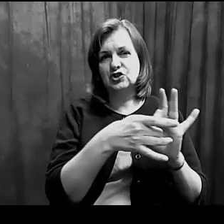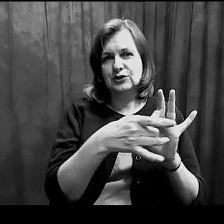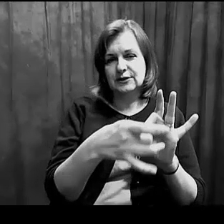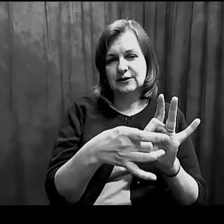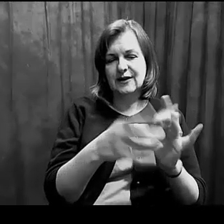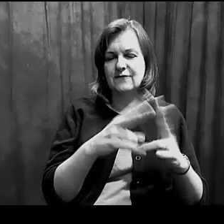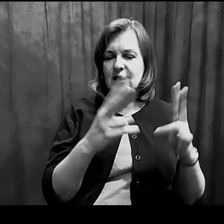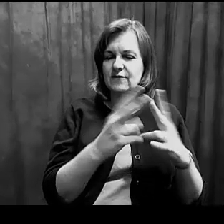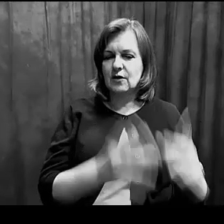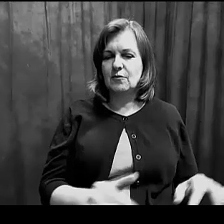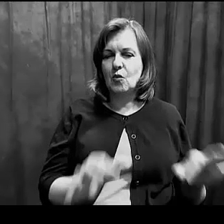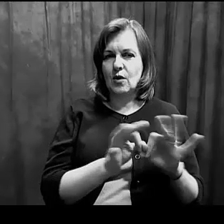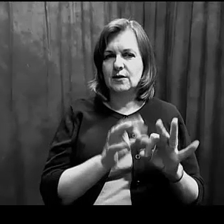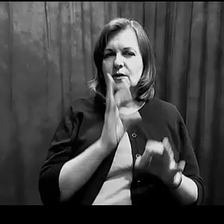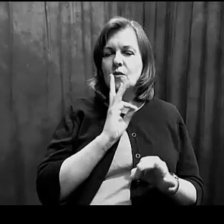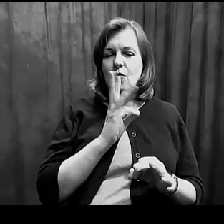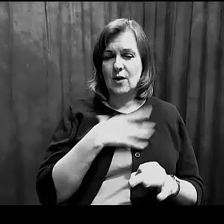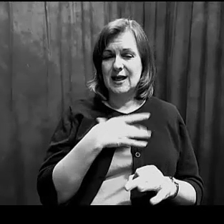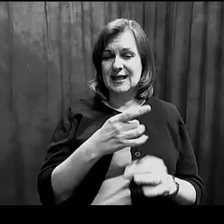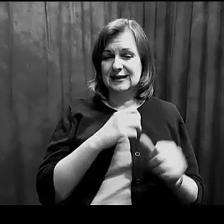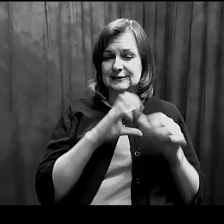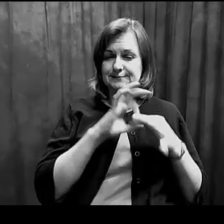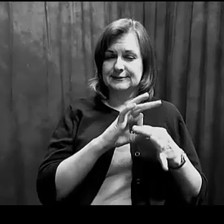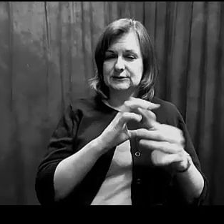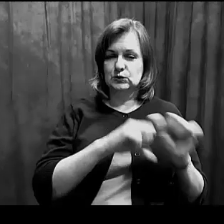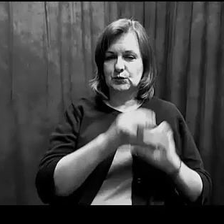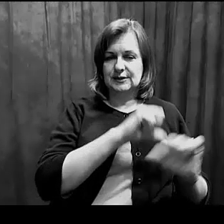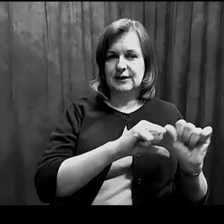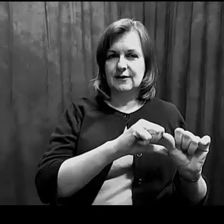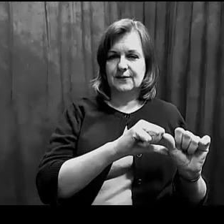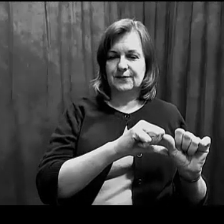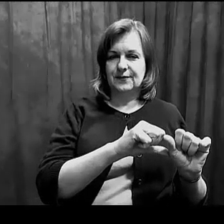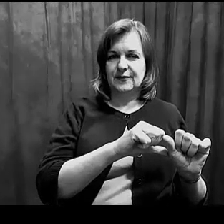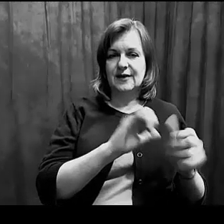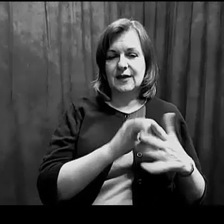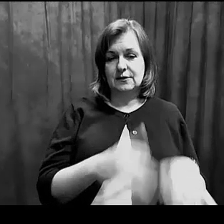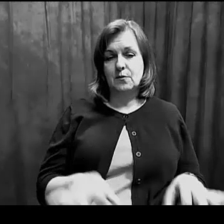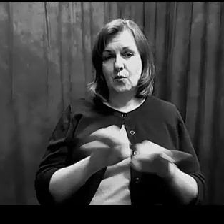associated with the water molecules very very important